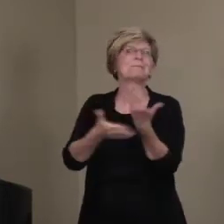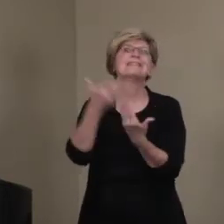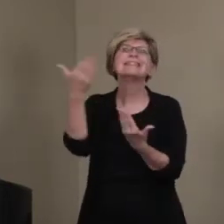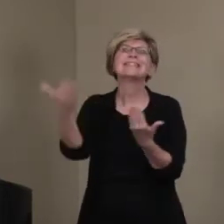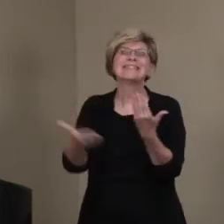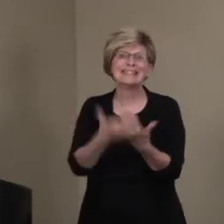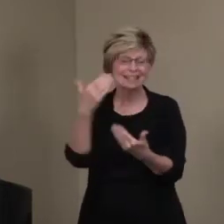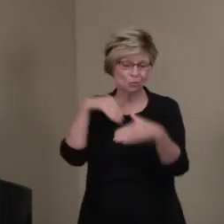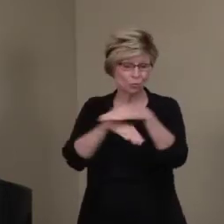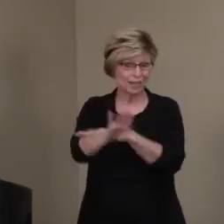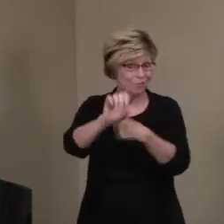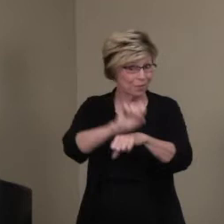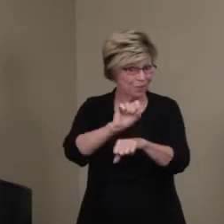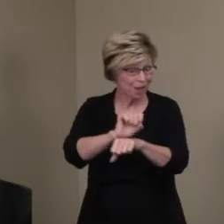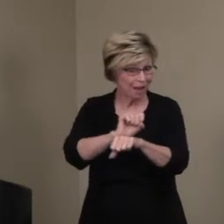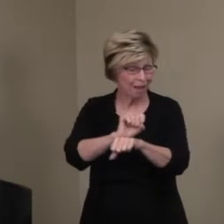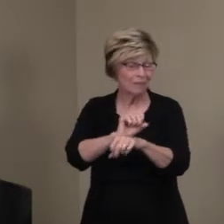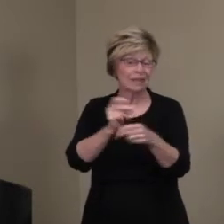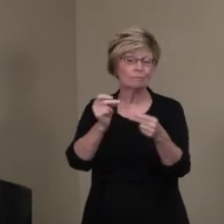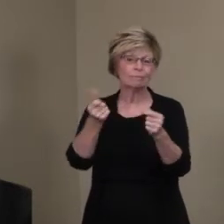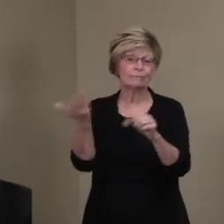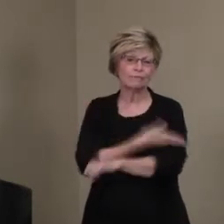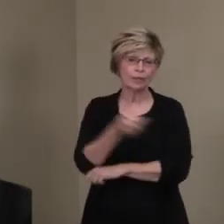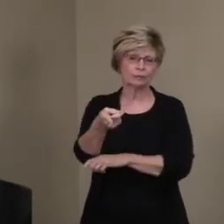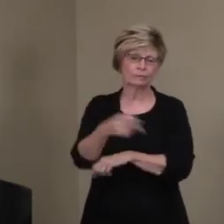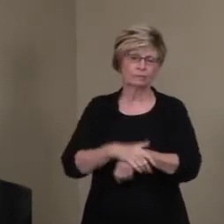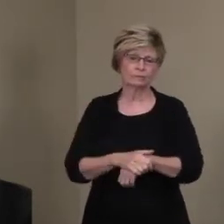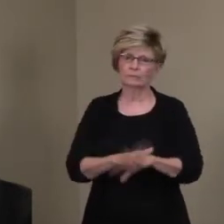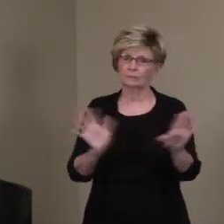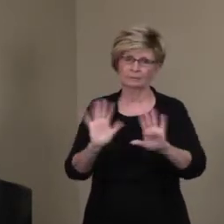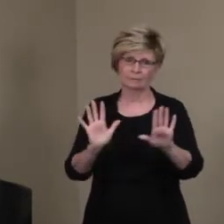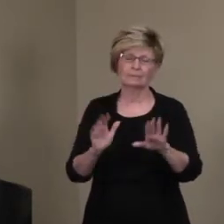the student to keep the job maybe easy to get it down and then